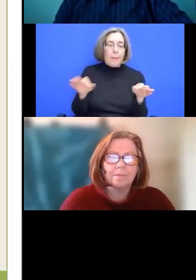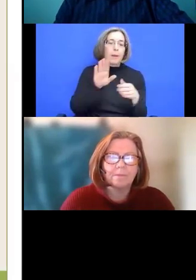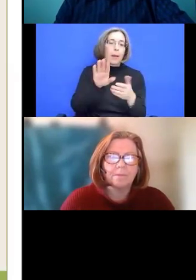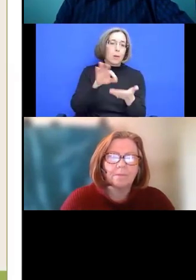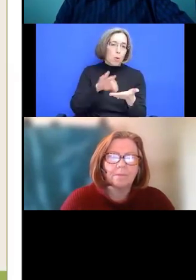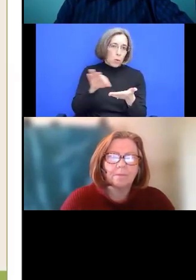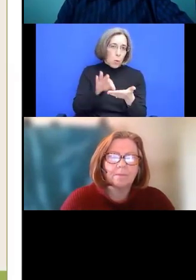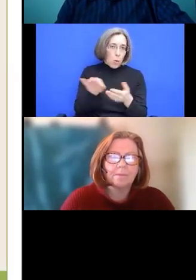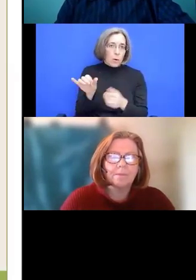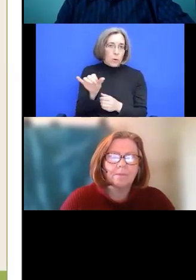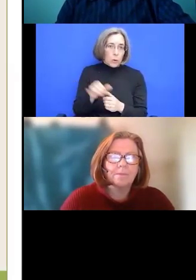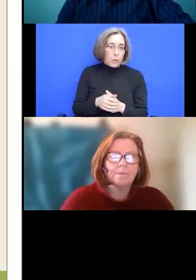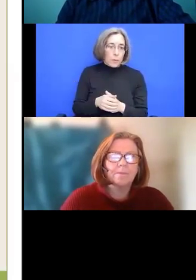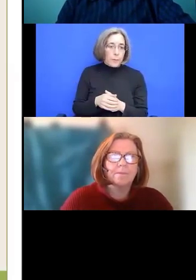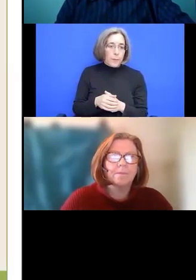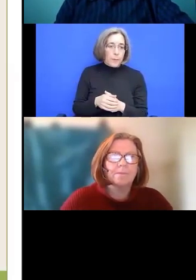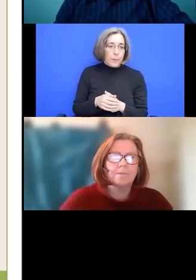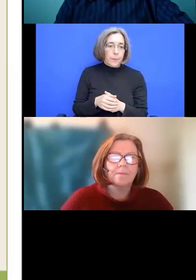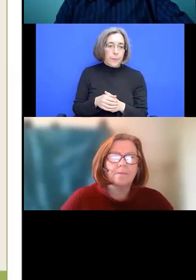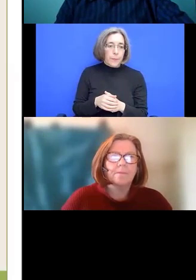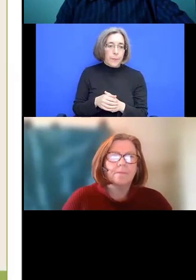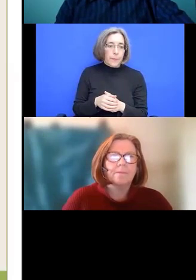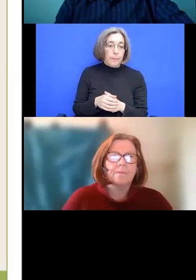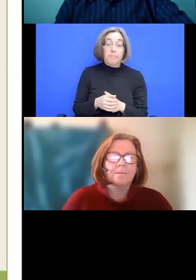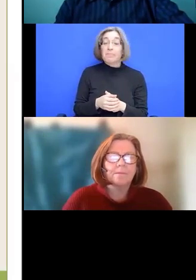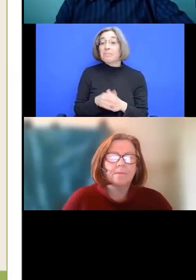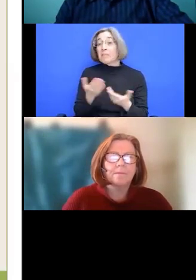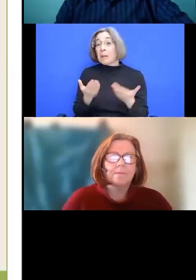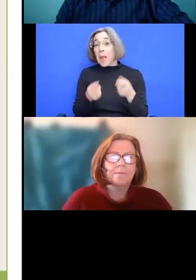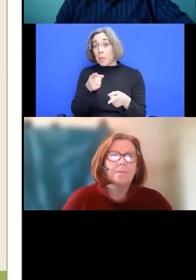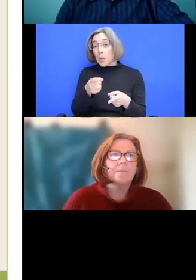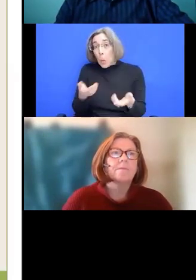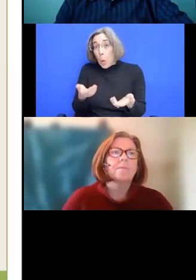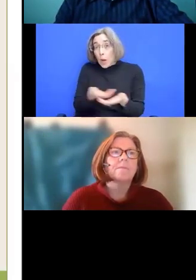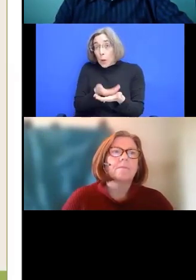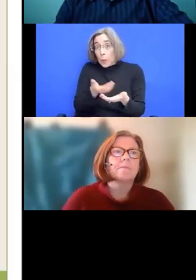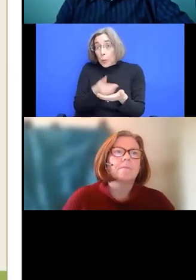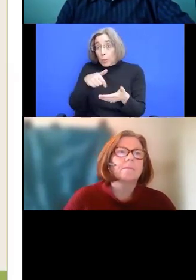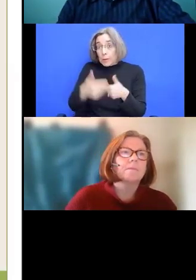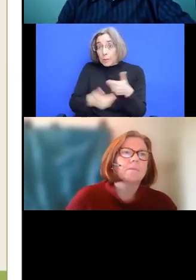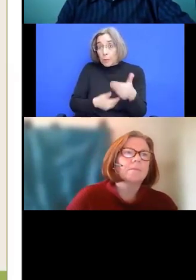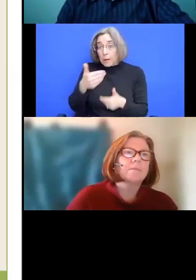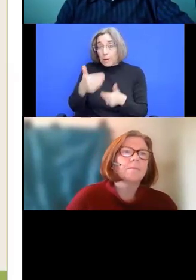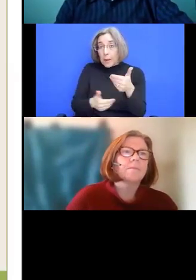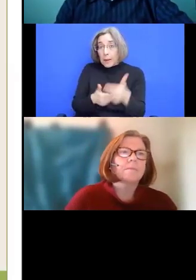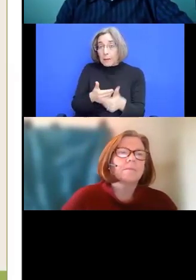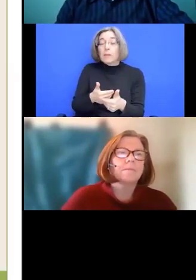If you're new to the process, you'll also be able to verify your new investigator